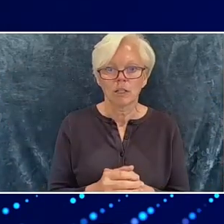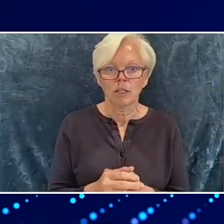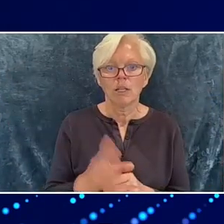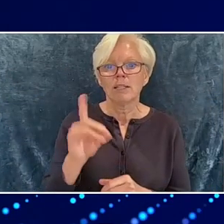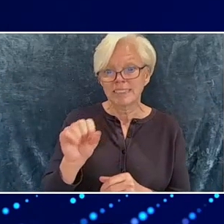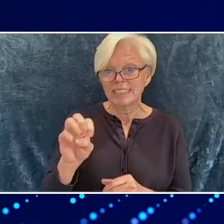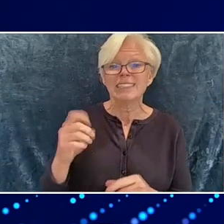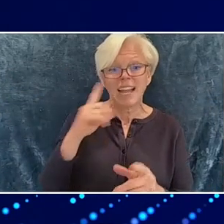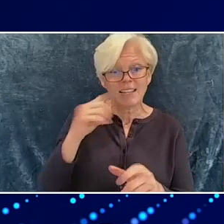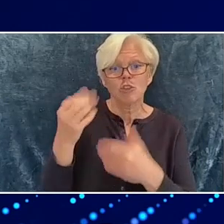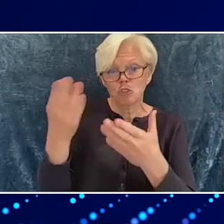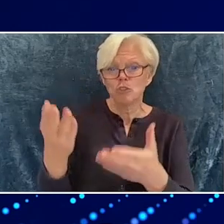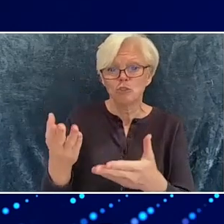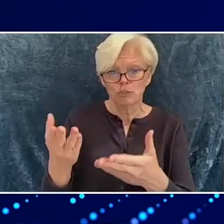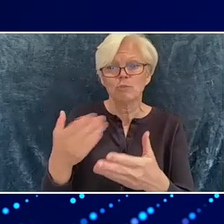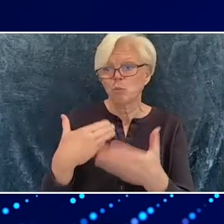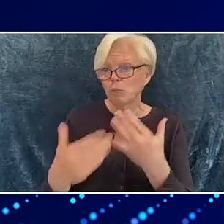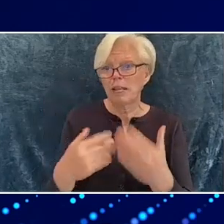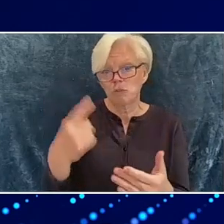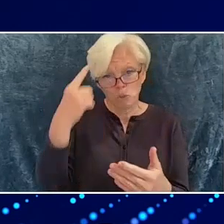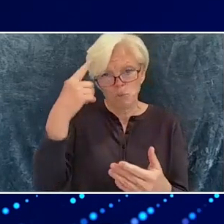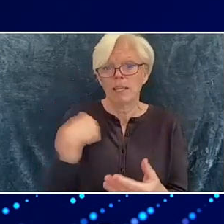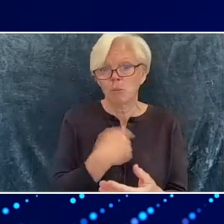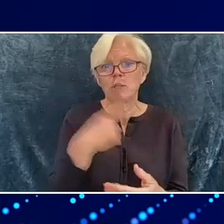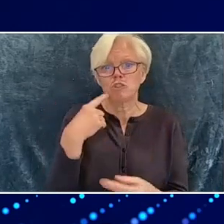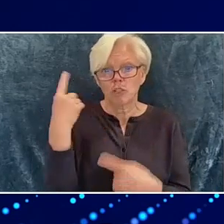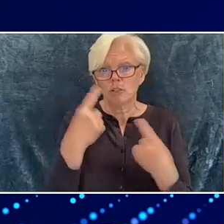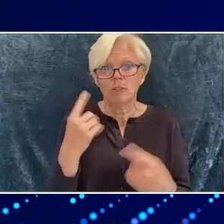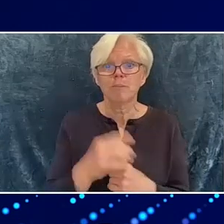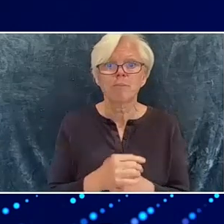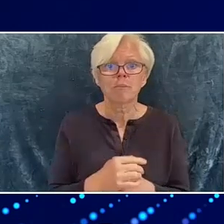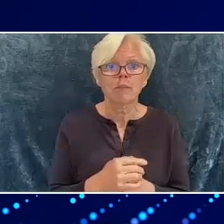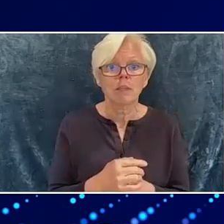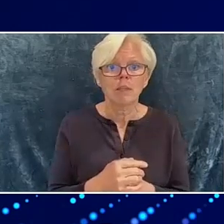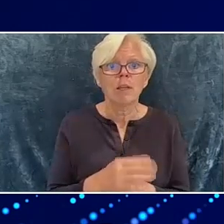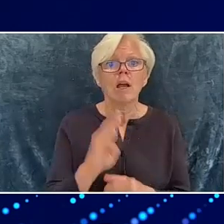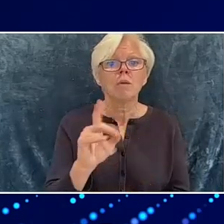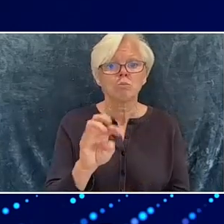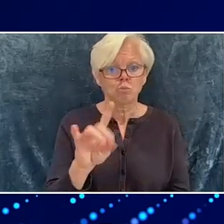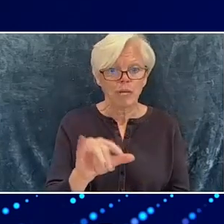And I would just say briefly, just based on the conversation that I'm overhearing, it's- it probably makes the most sense to